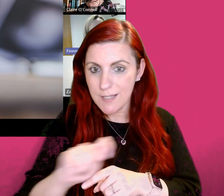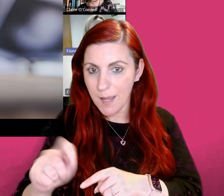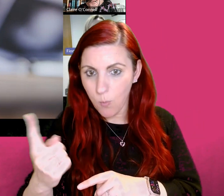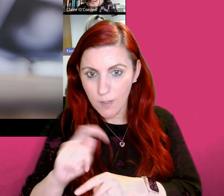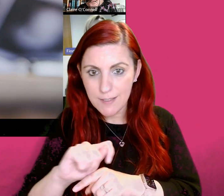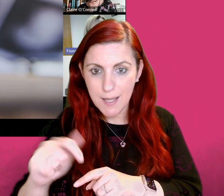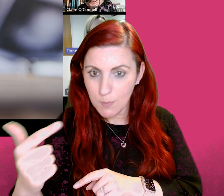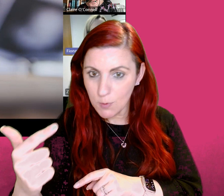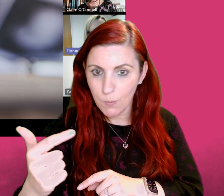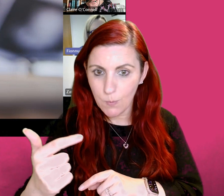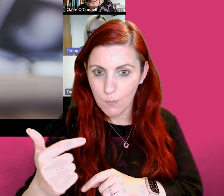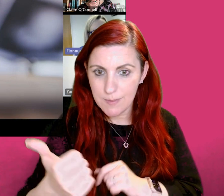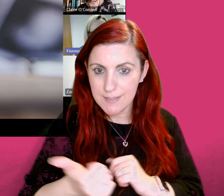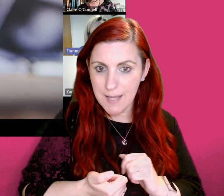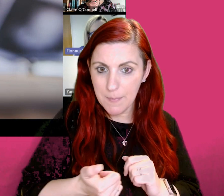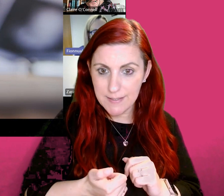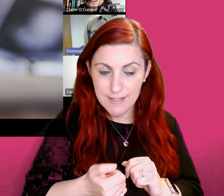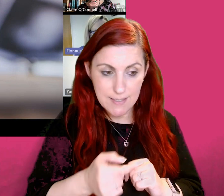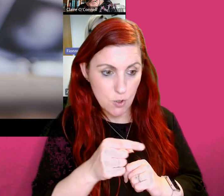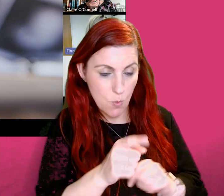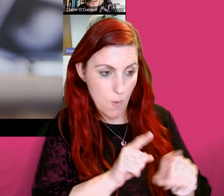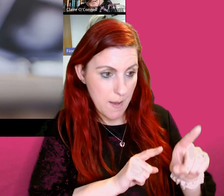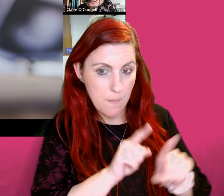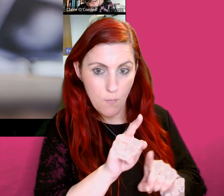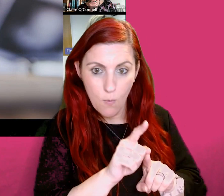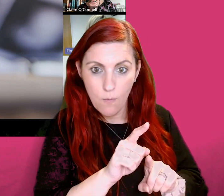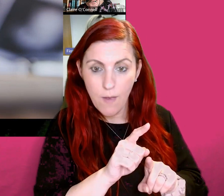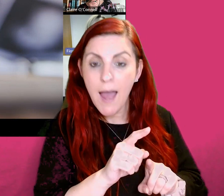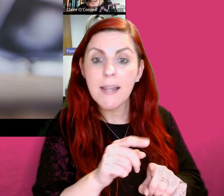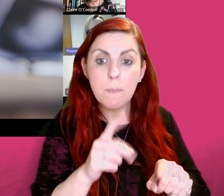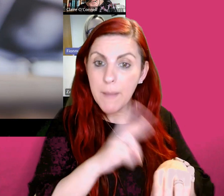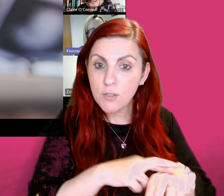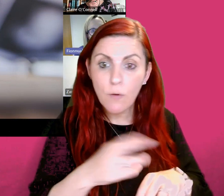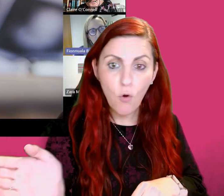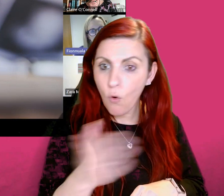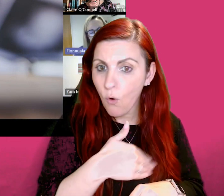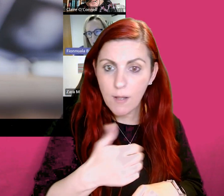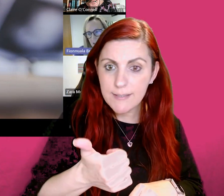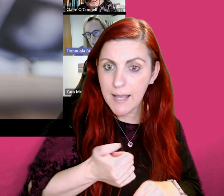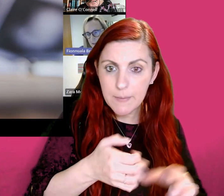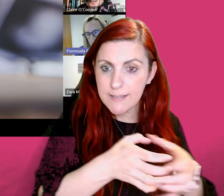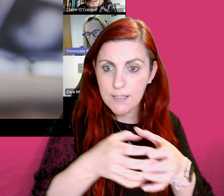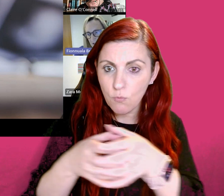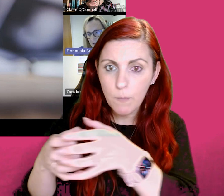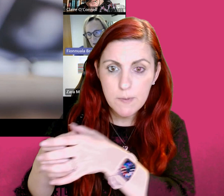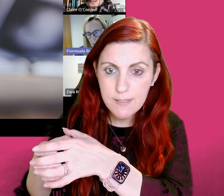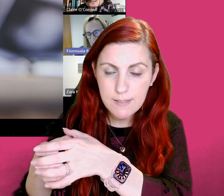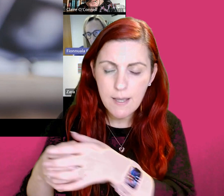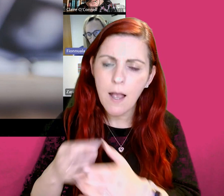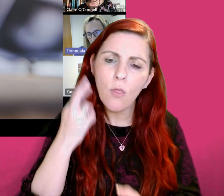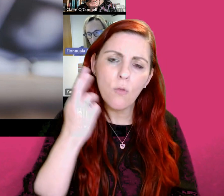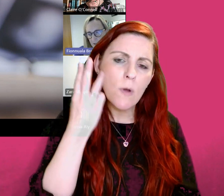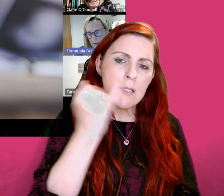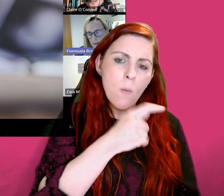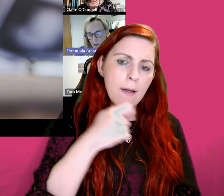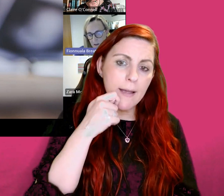um to the betterment of all diabetes groups um and the reason that I say that is that when I started